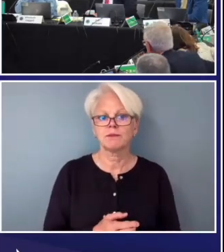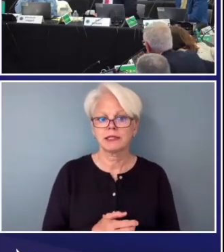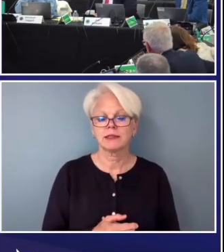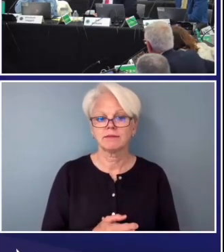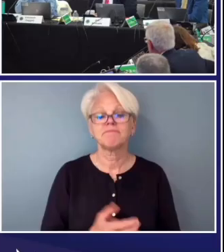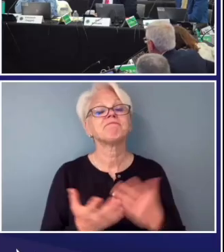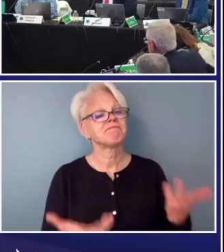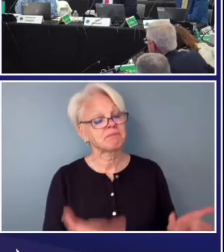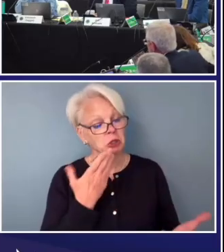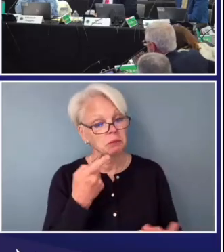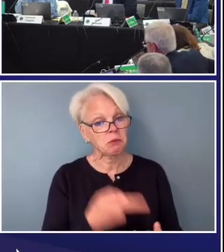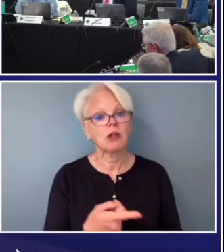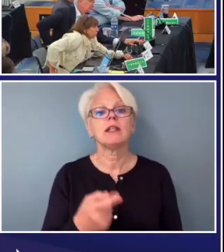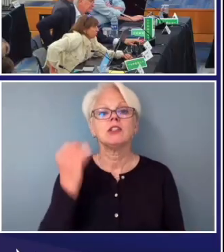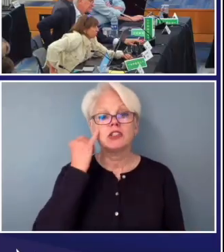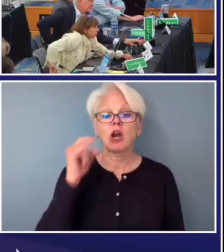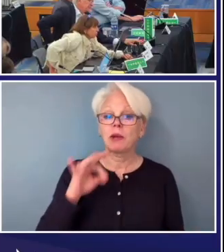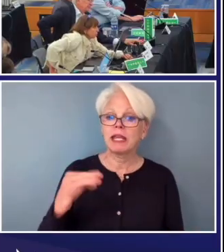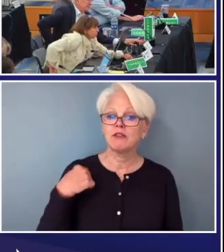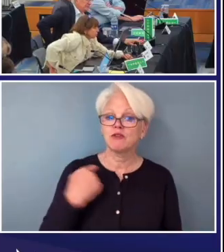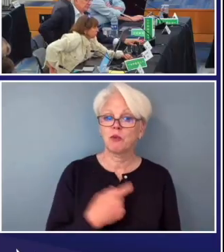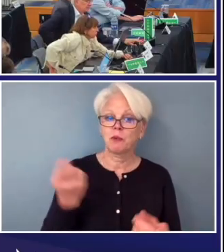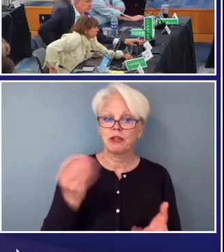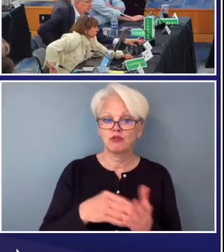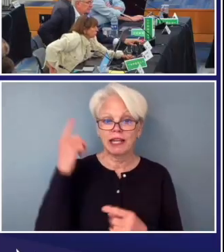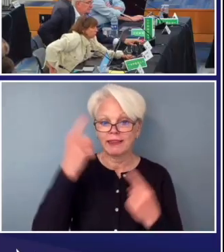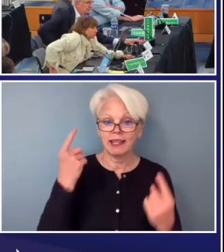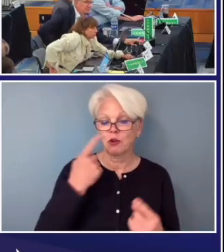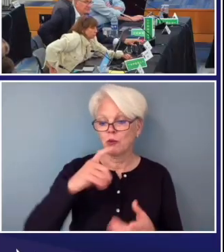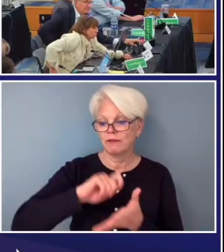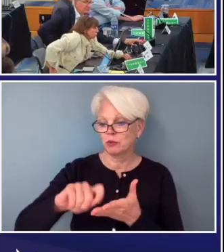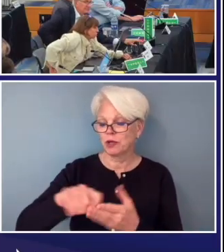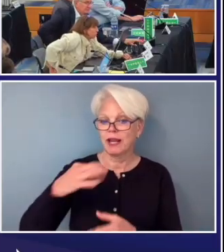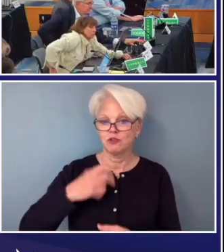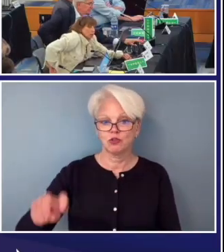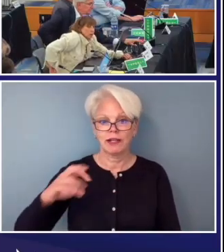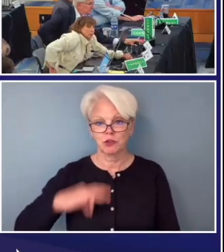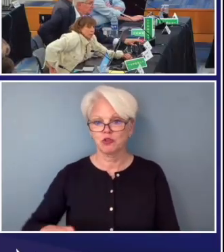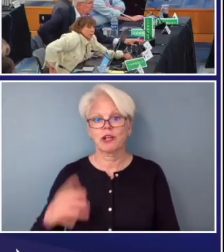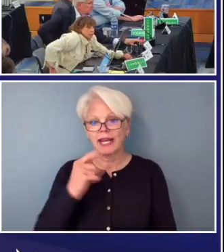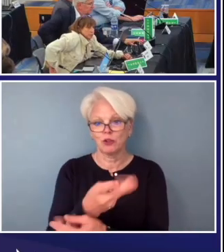And so if we were to rethink whoever's working on transfer cracks, I know a whole bunch, um, it's